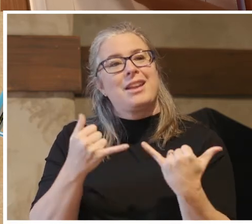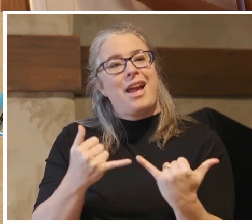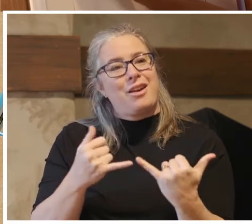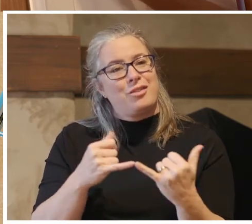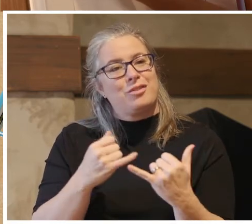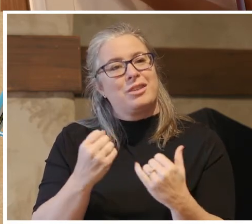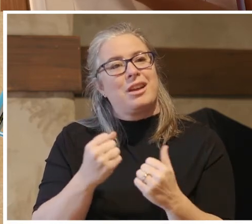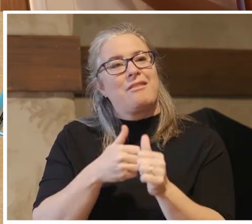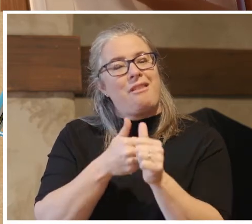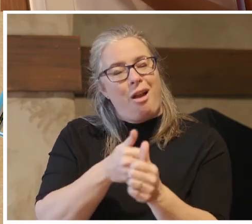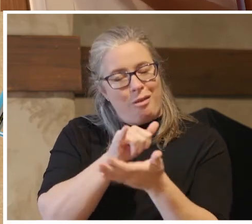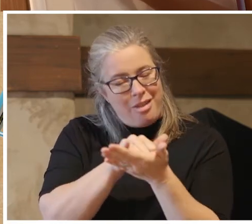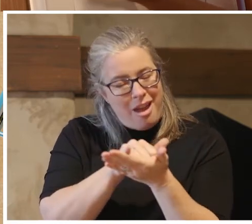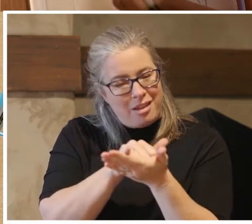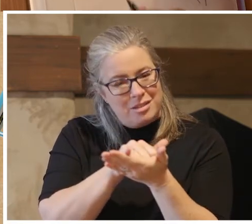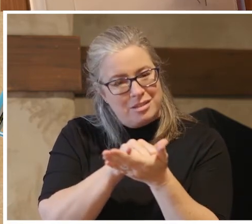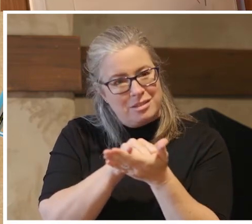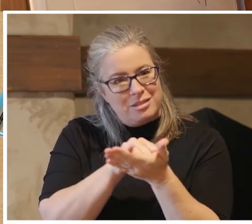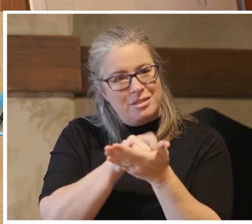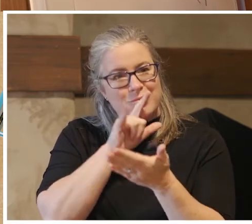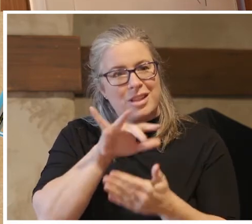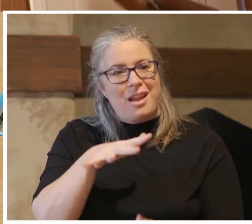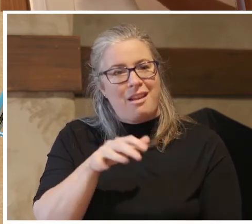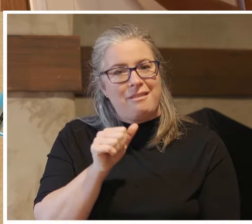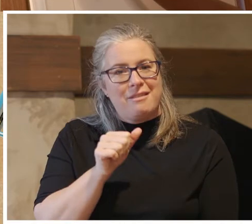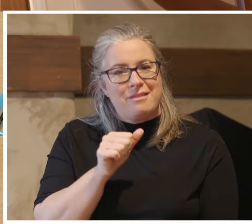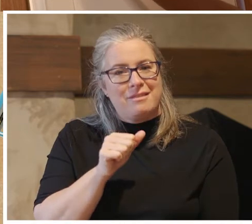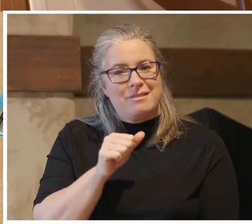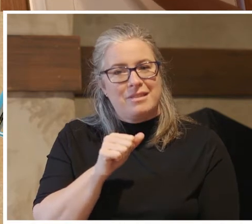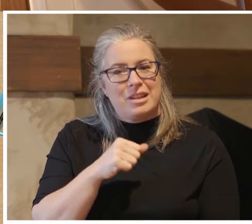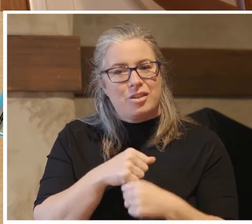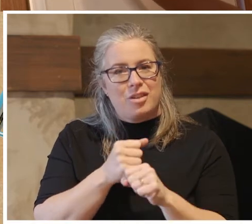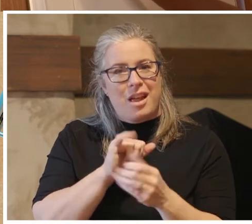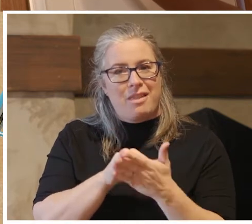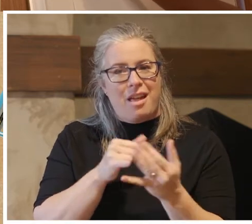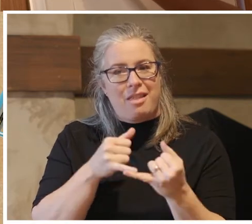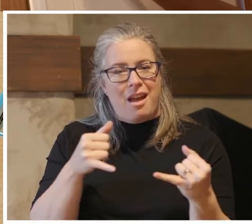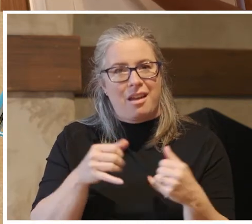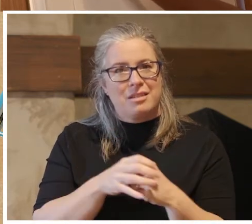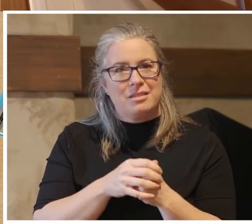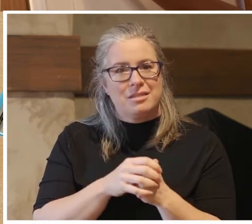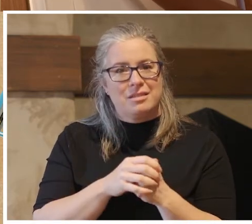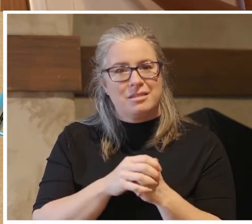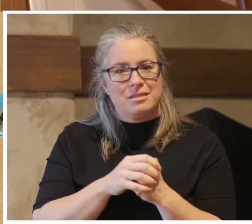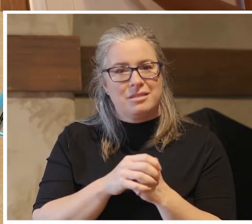now you can follow that. 'Cause you're really gonna create that line